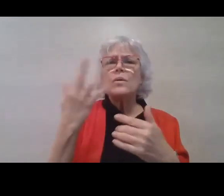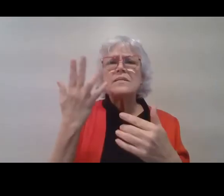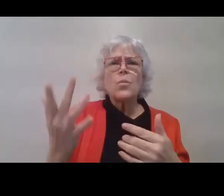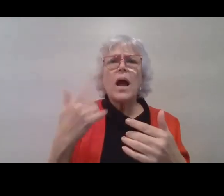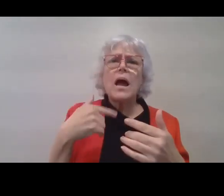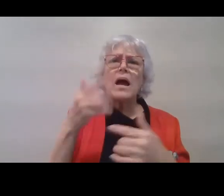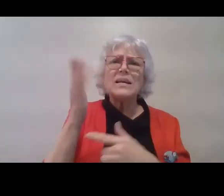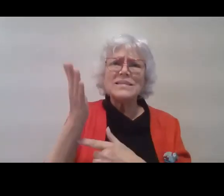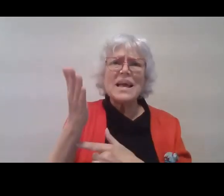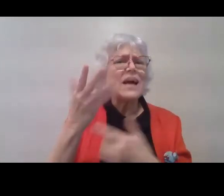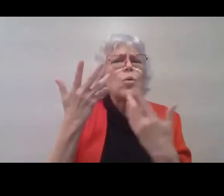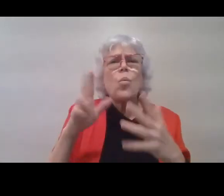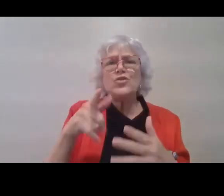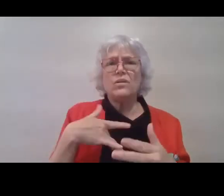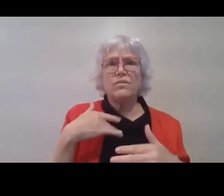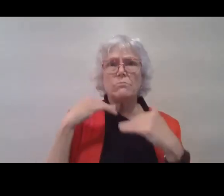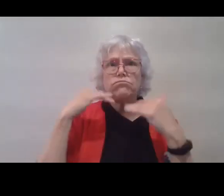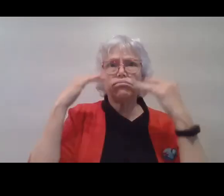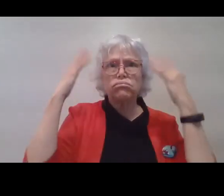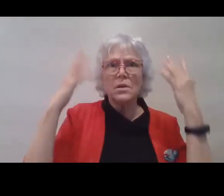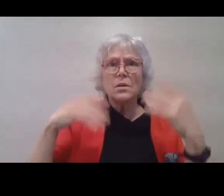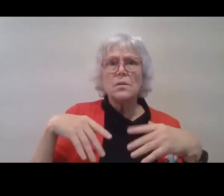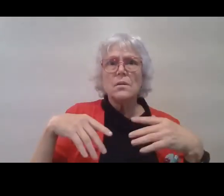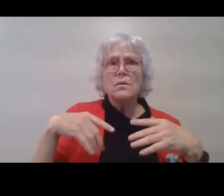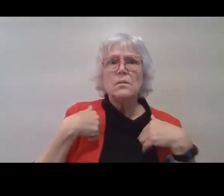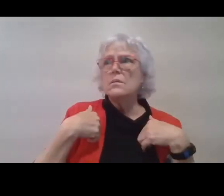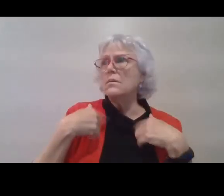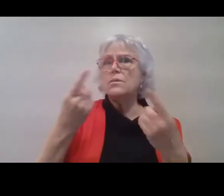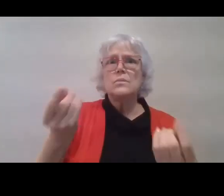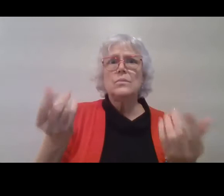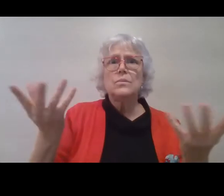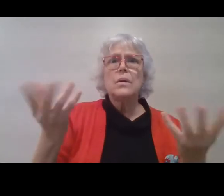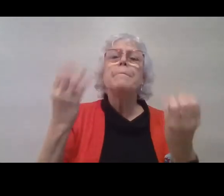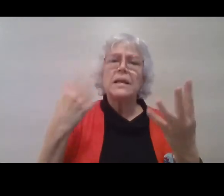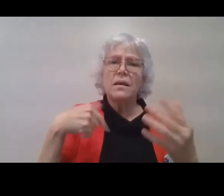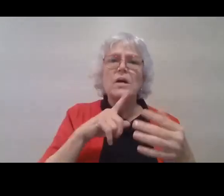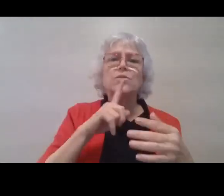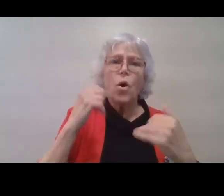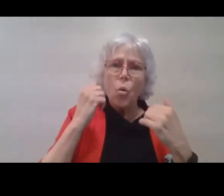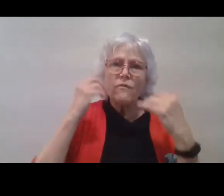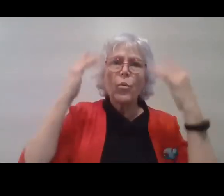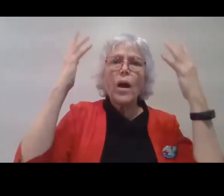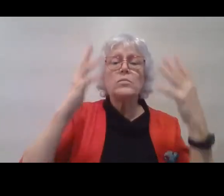overwhelm you, I know many of us are overwhelmed. Climate anxiety is real.